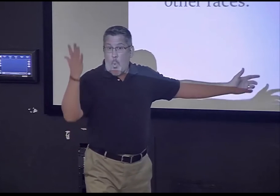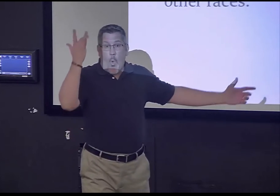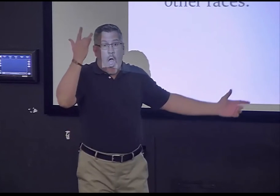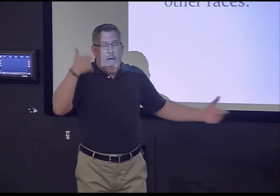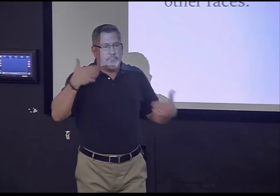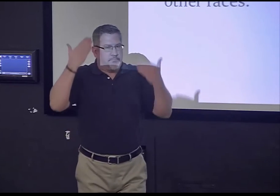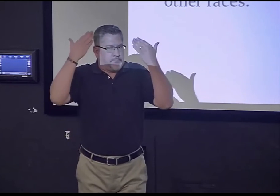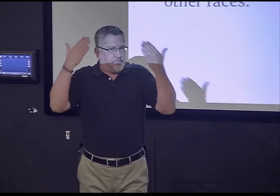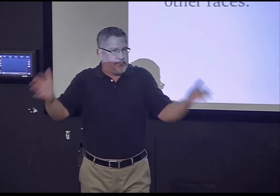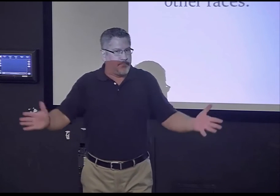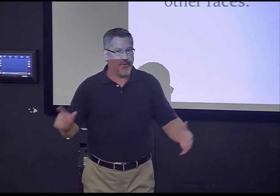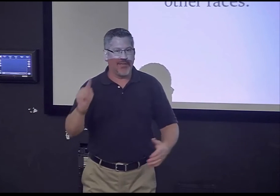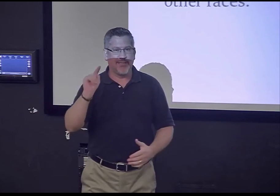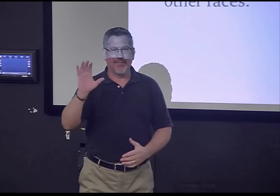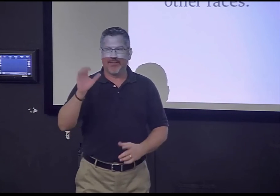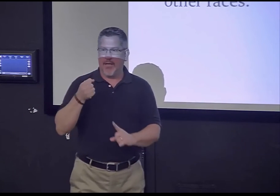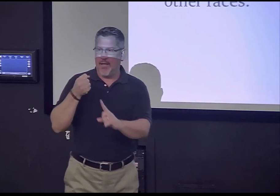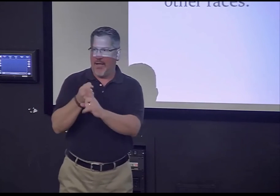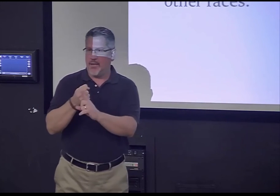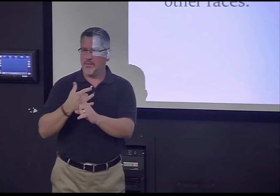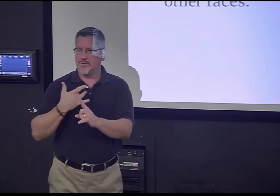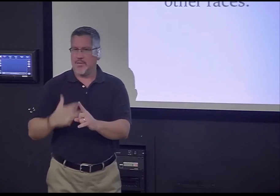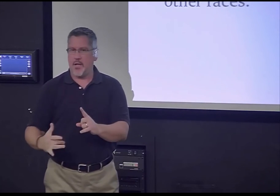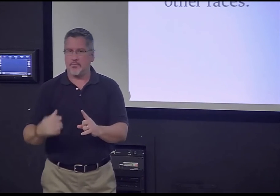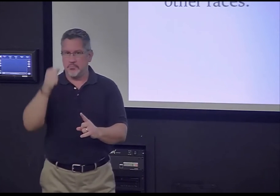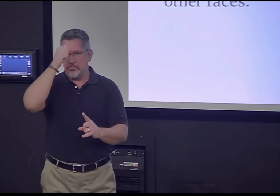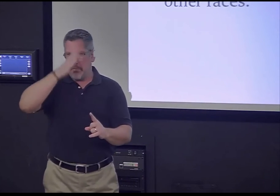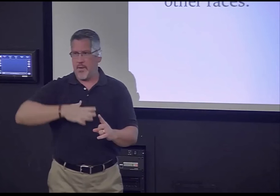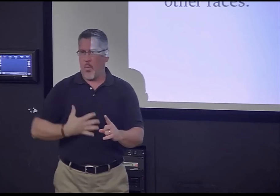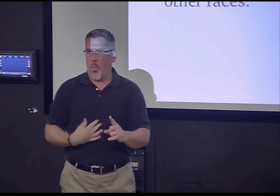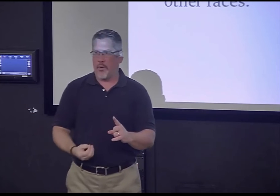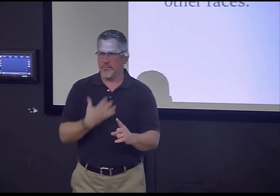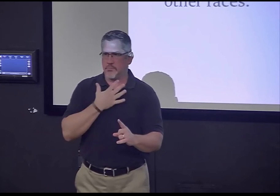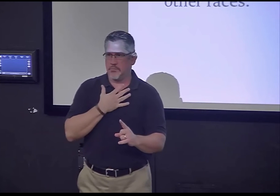Not sure why but Testicular cancer is mostly common in white men